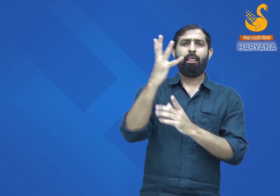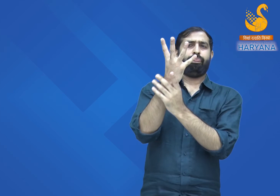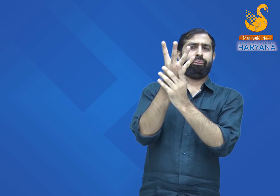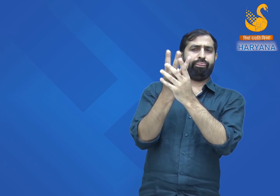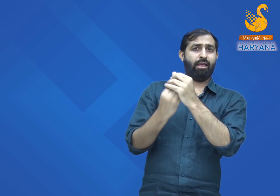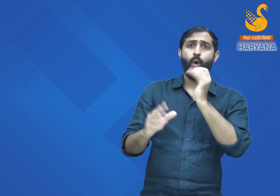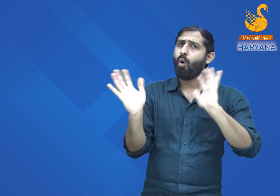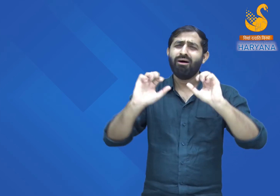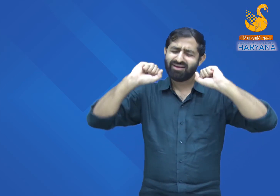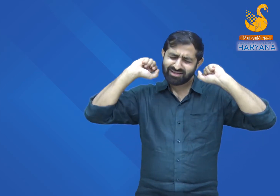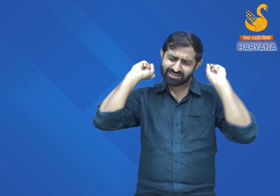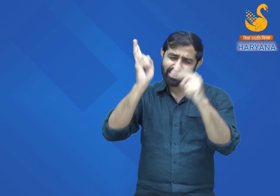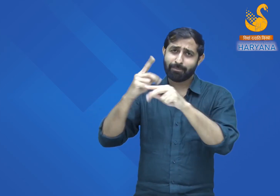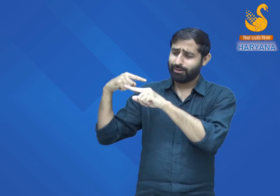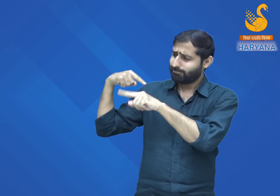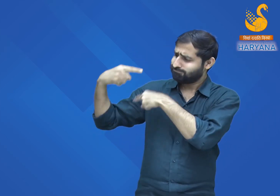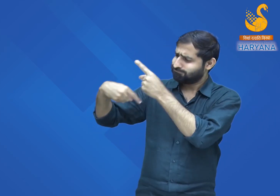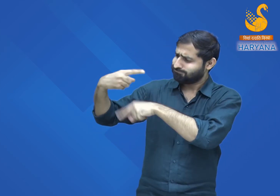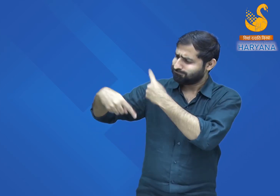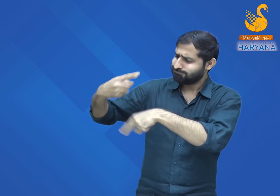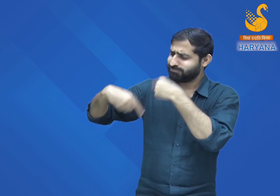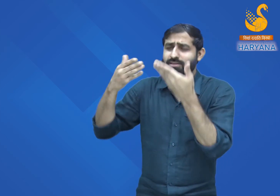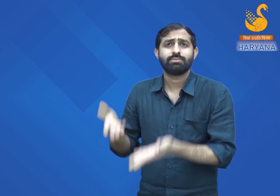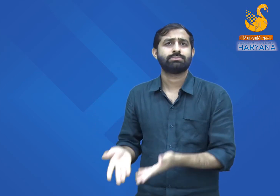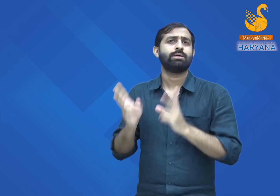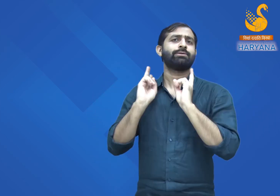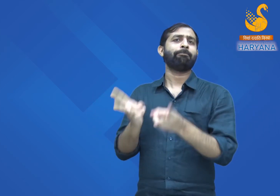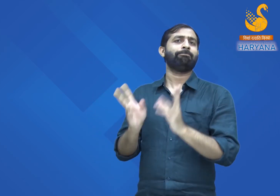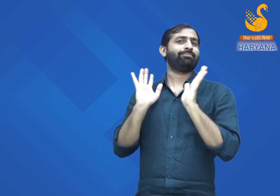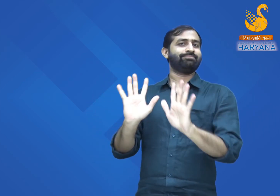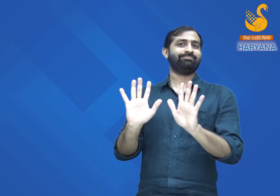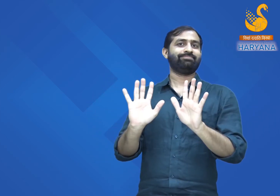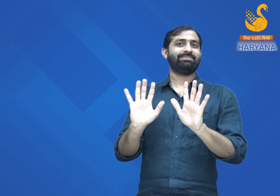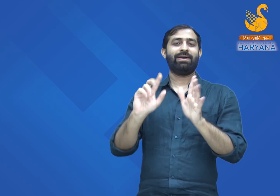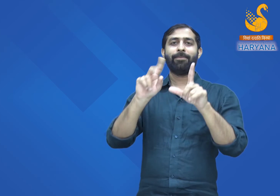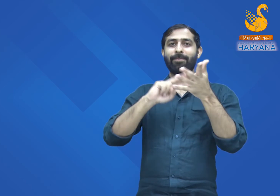As Indians we must strive to protect, nurture and promote our languages.